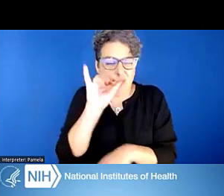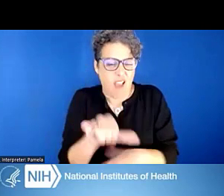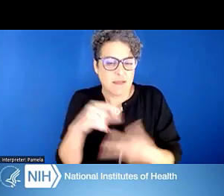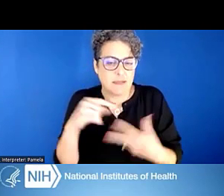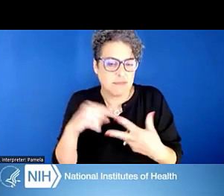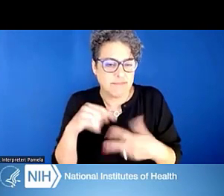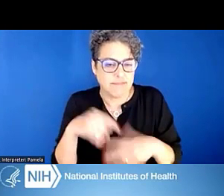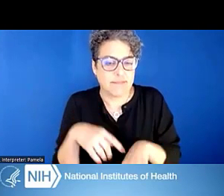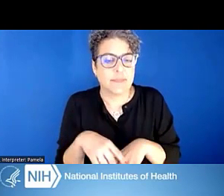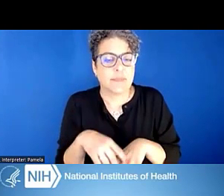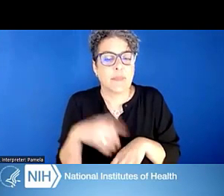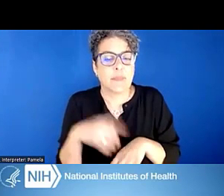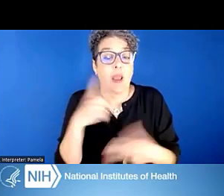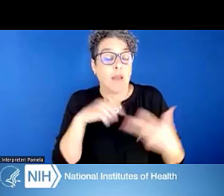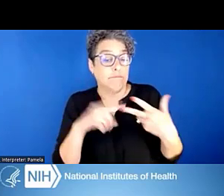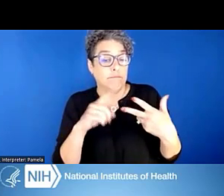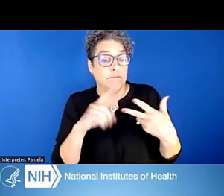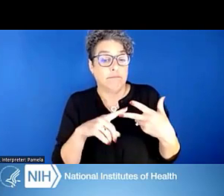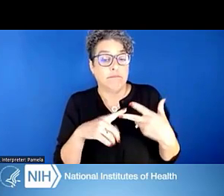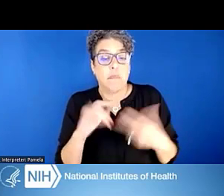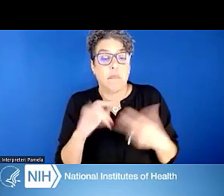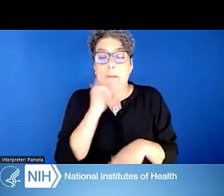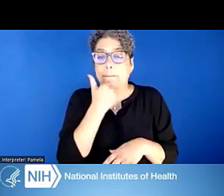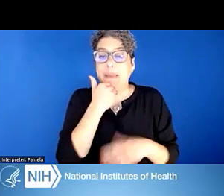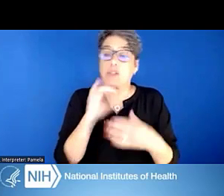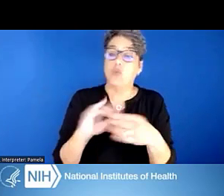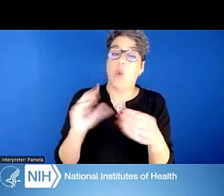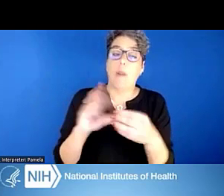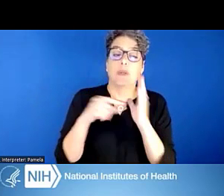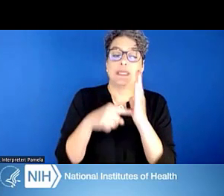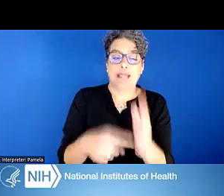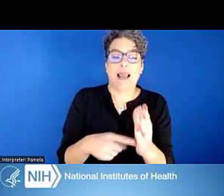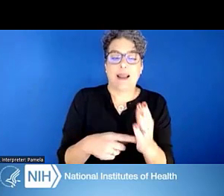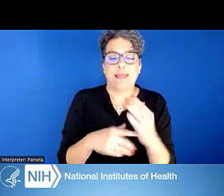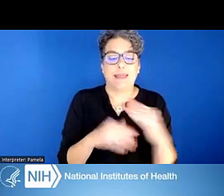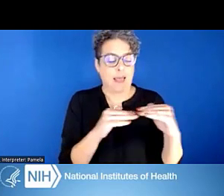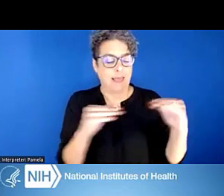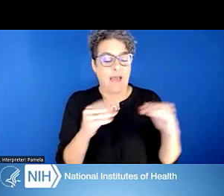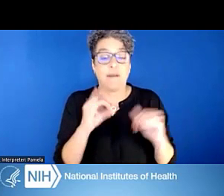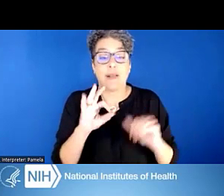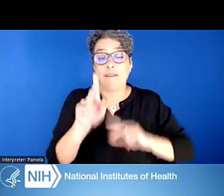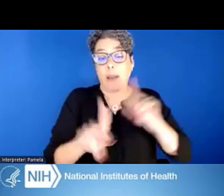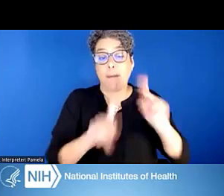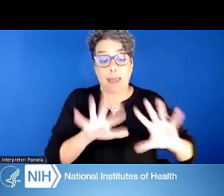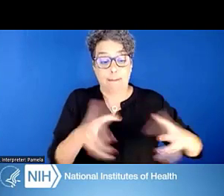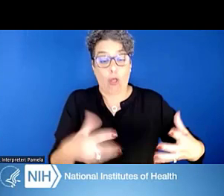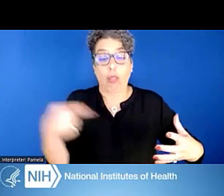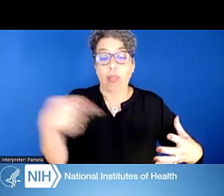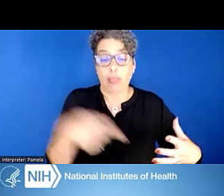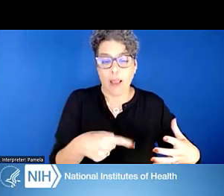And also misrepresenting the level of effort of key personnel, so you want to make sure that the people who are working on the grants